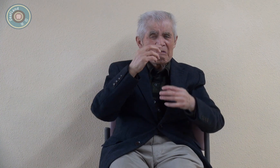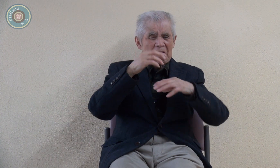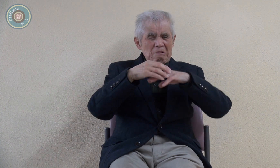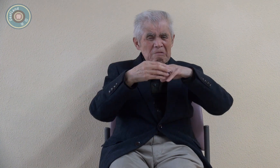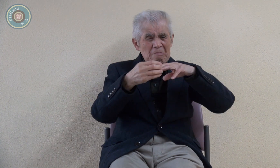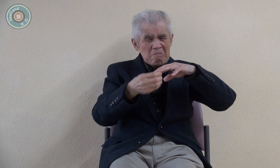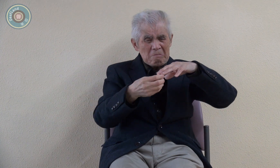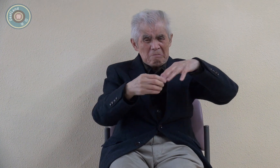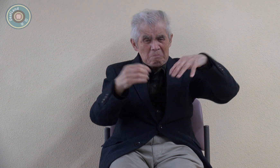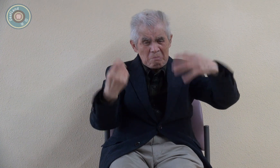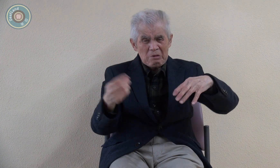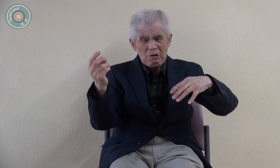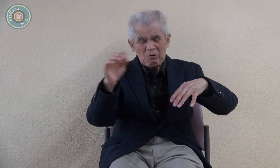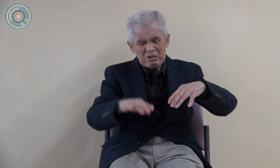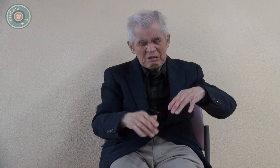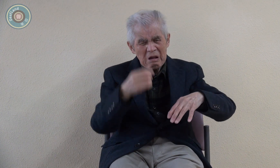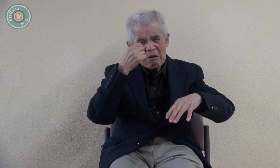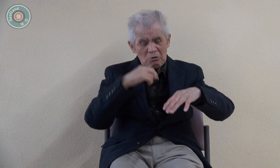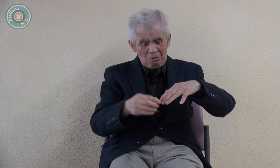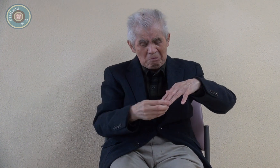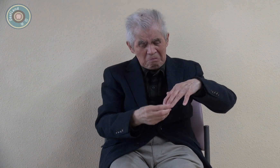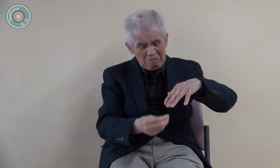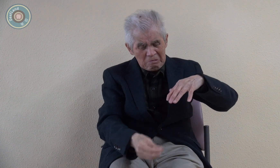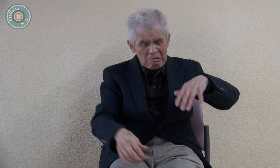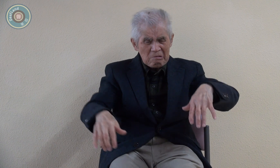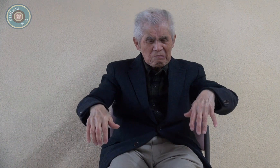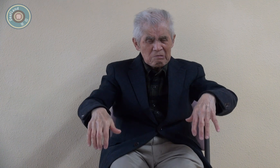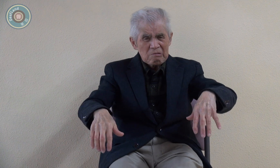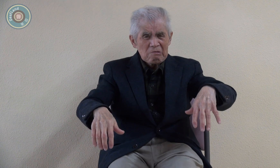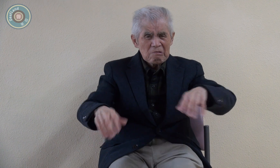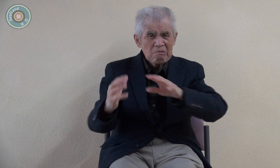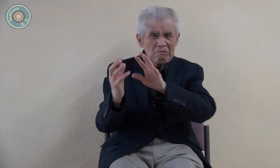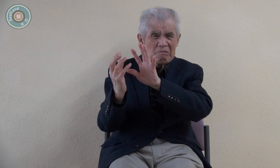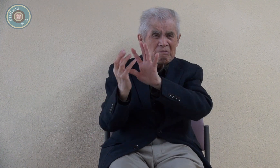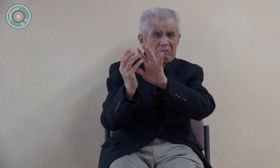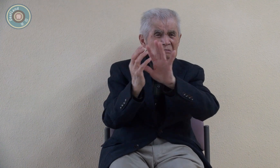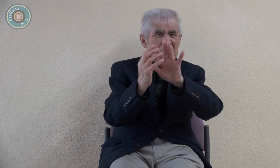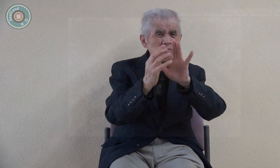Children walking around with sores hanging from their fingertips